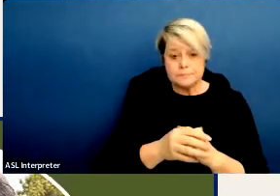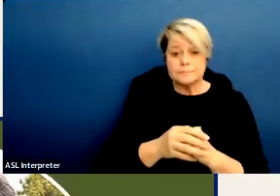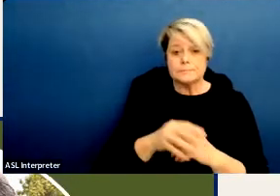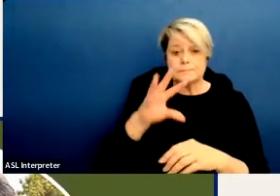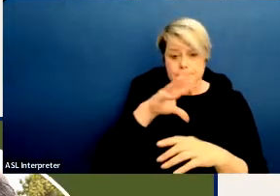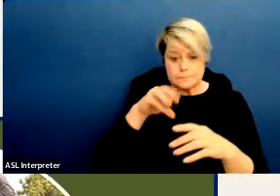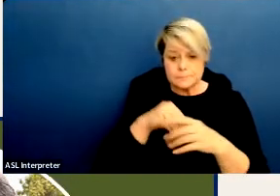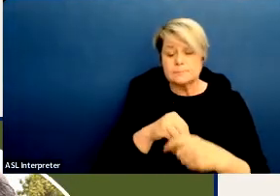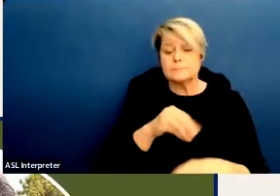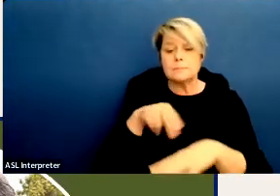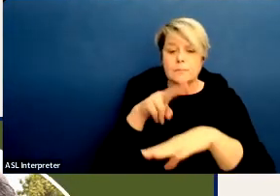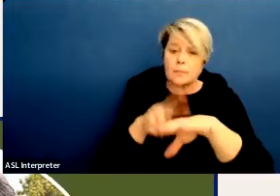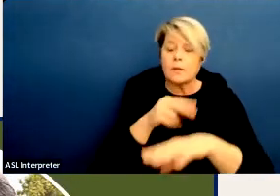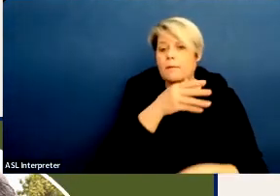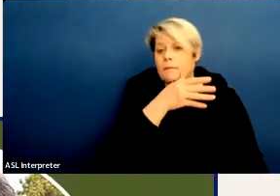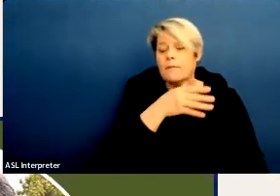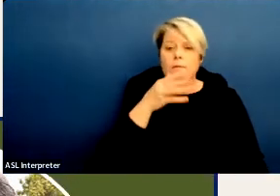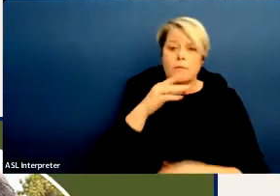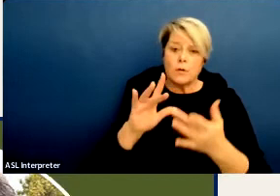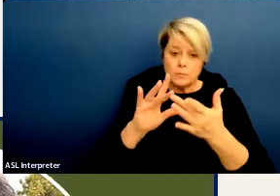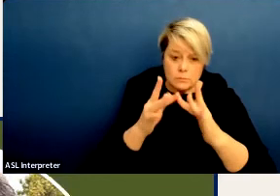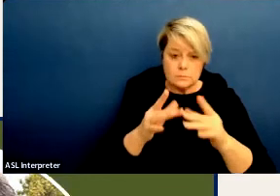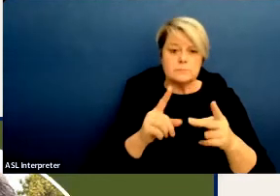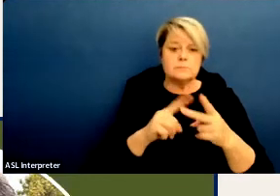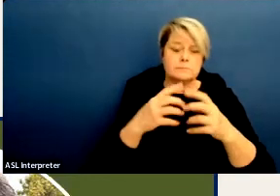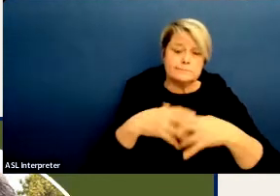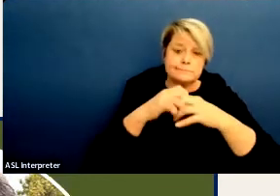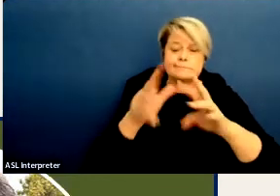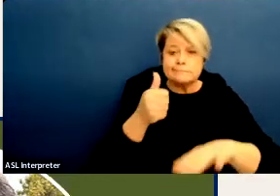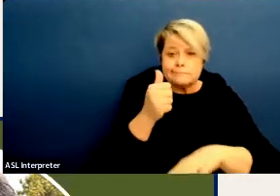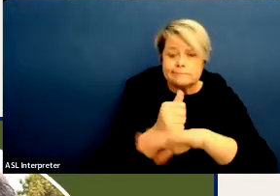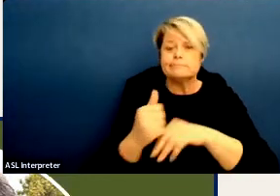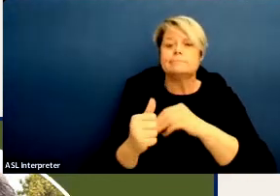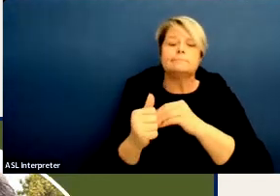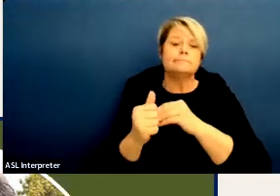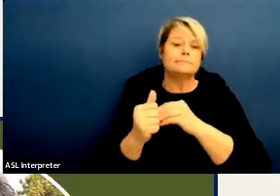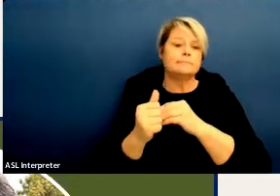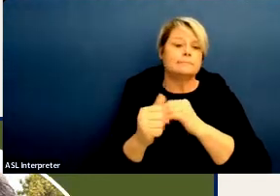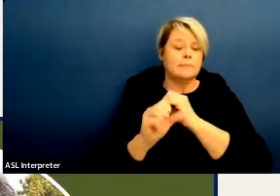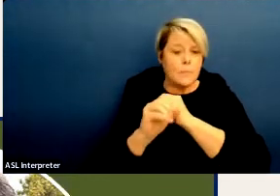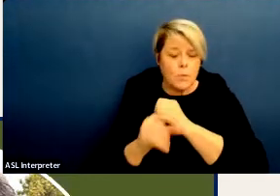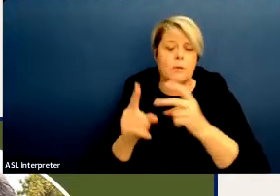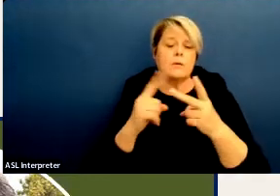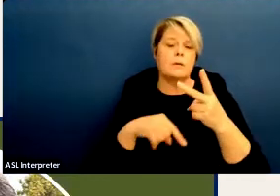include access to TE national farm network, guidelines and marketing tools to establishing